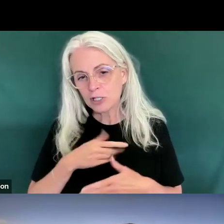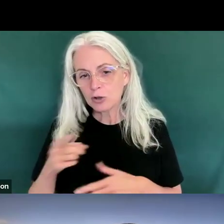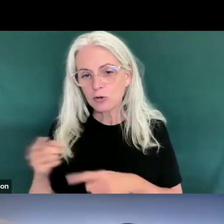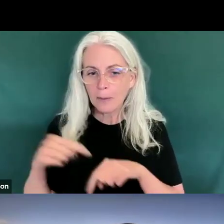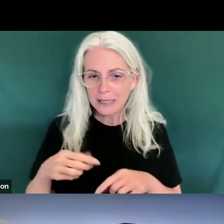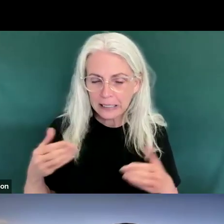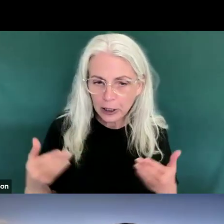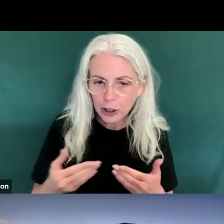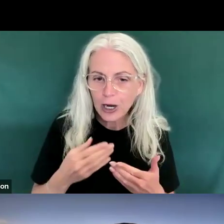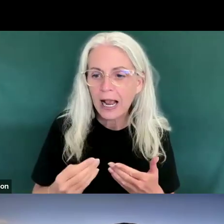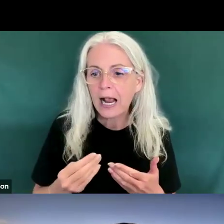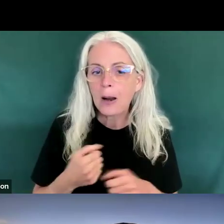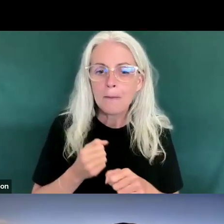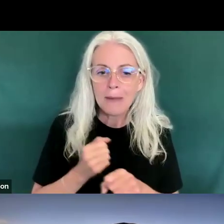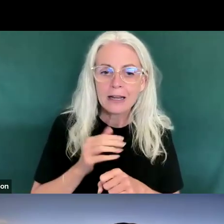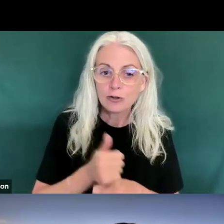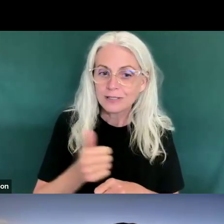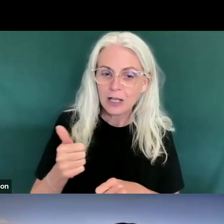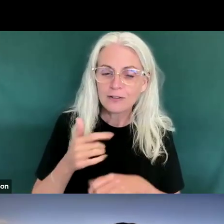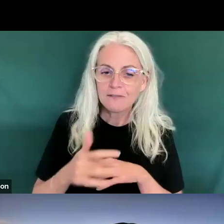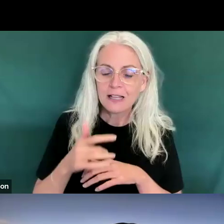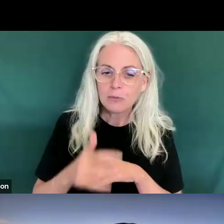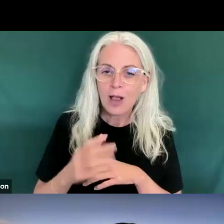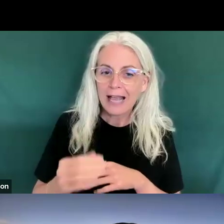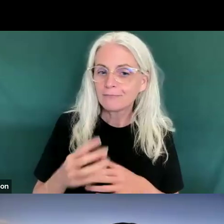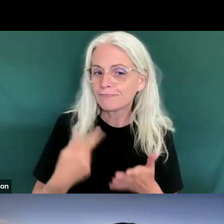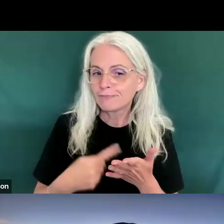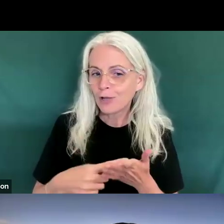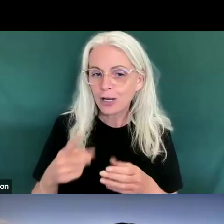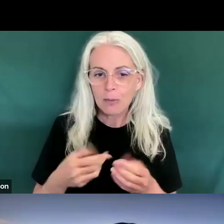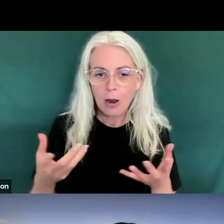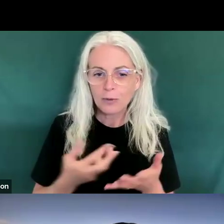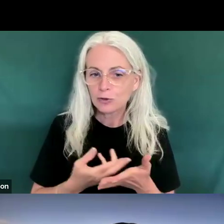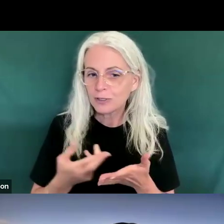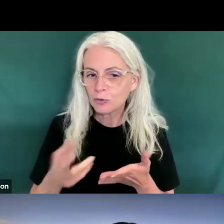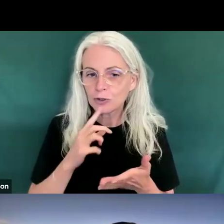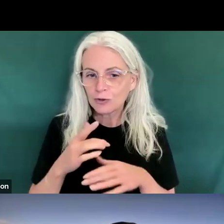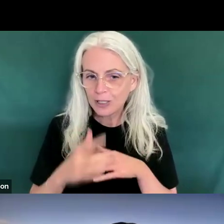here and making yourselves available and kind of talking about what resources are available